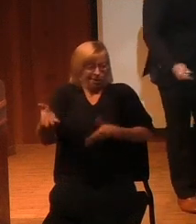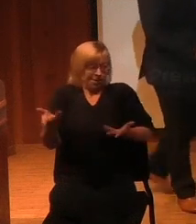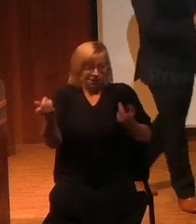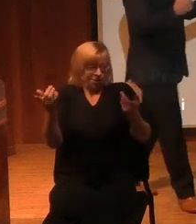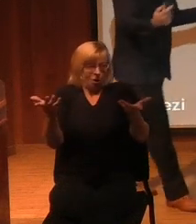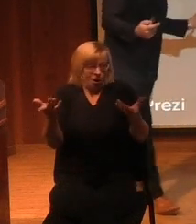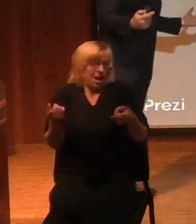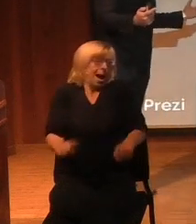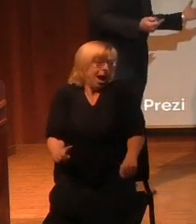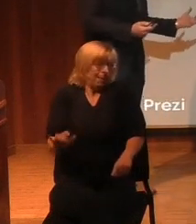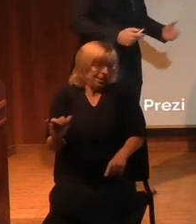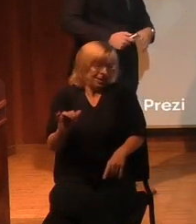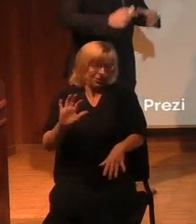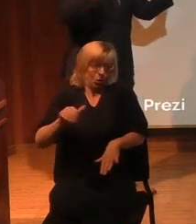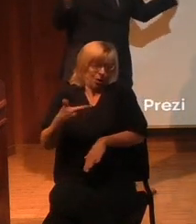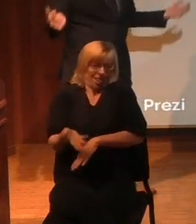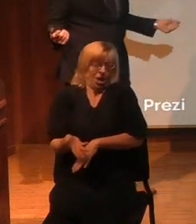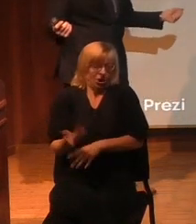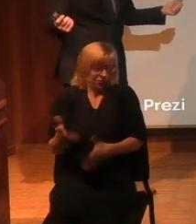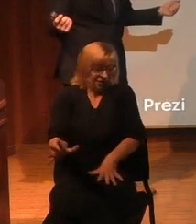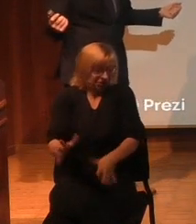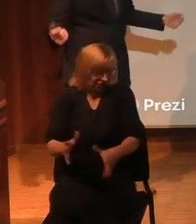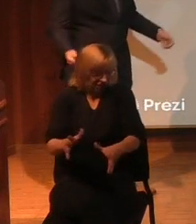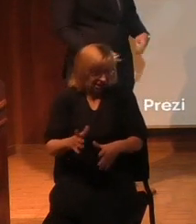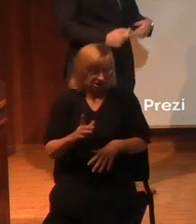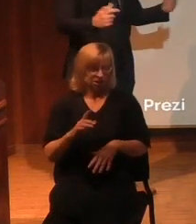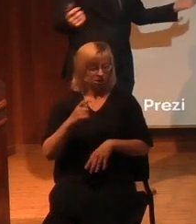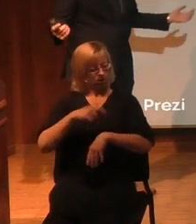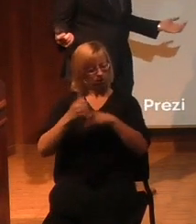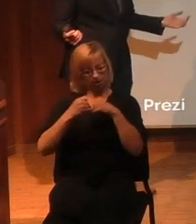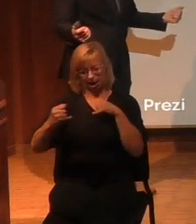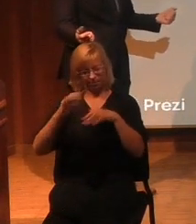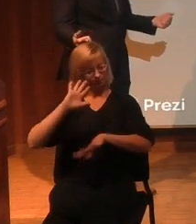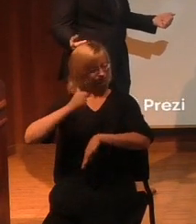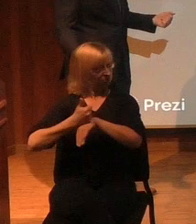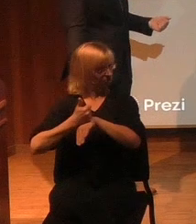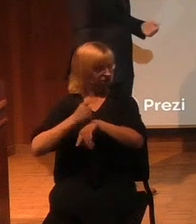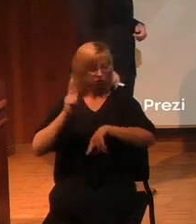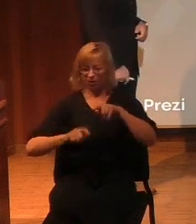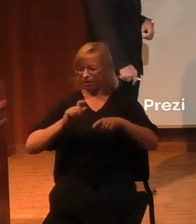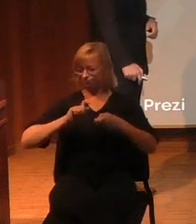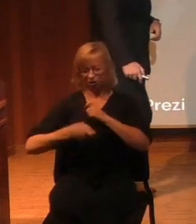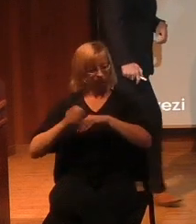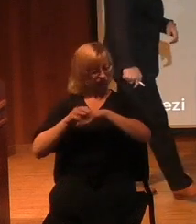Basically, the timeline itself is already a fixed construct, and you can't do anything to change it.